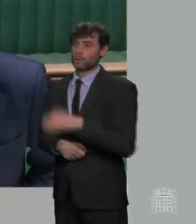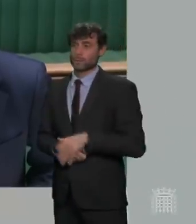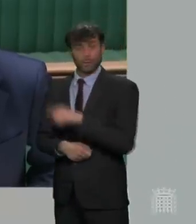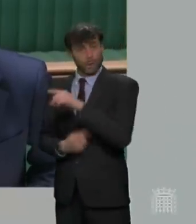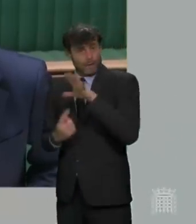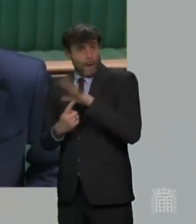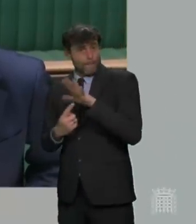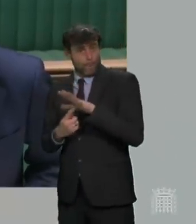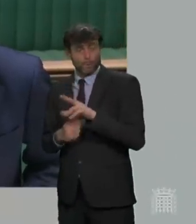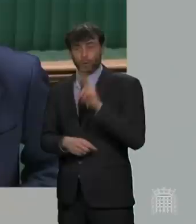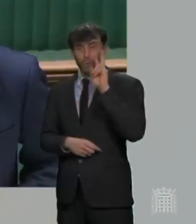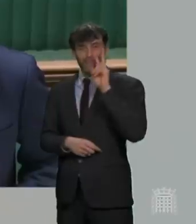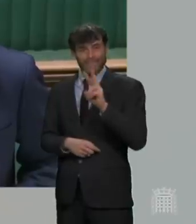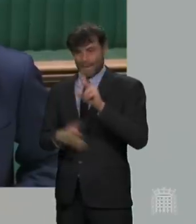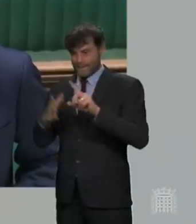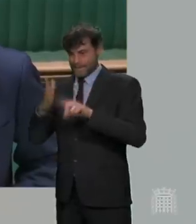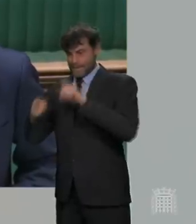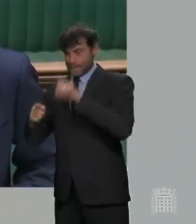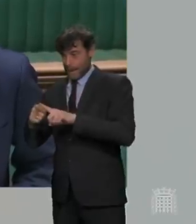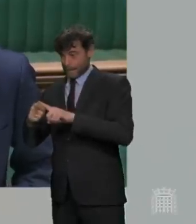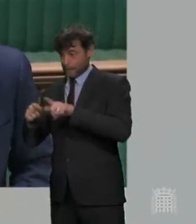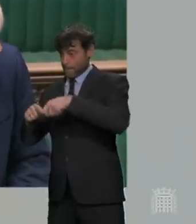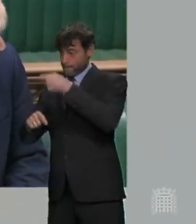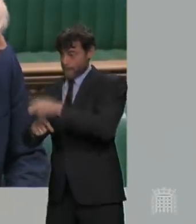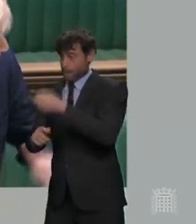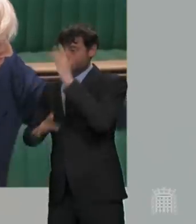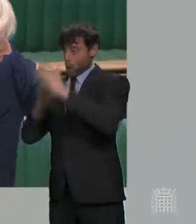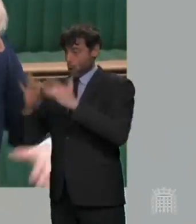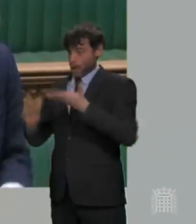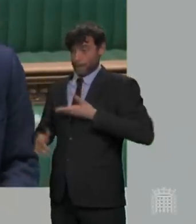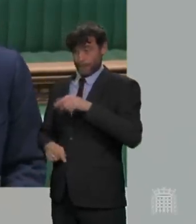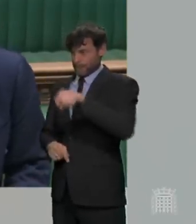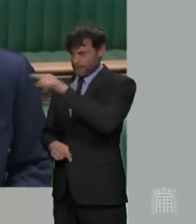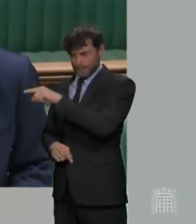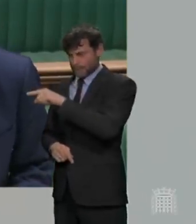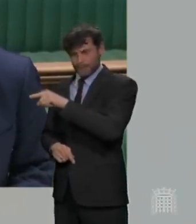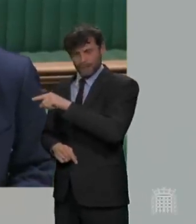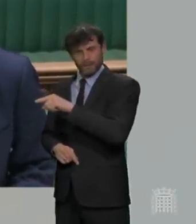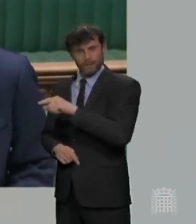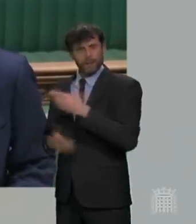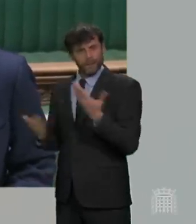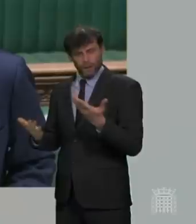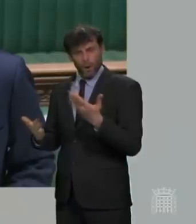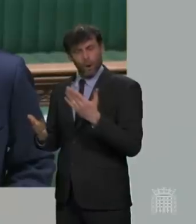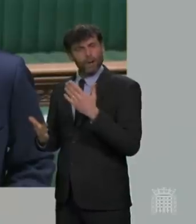the tax paid by some online businesses and some concrete businesses. That is an issue